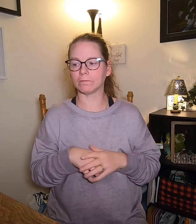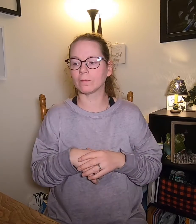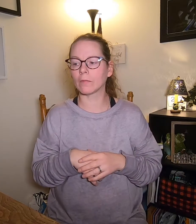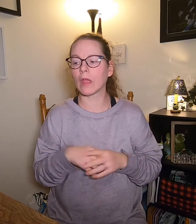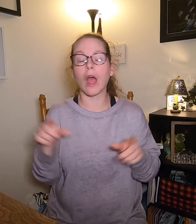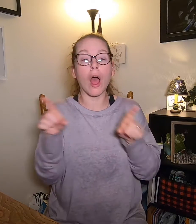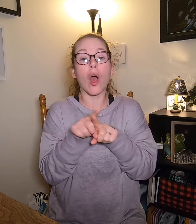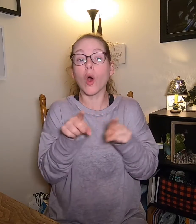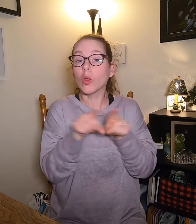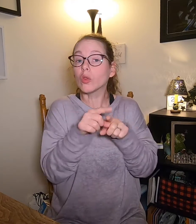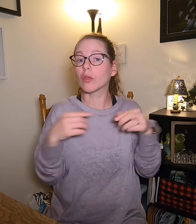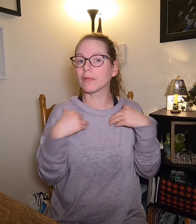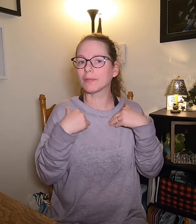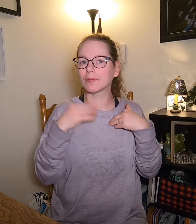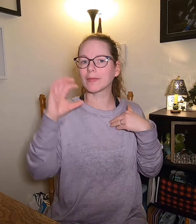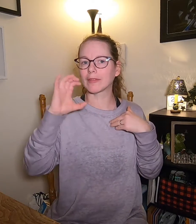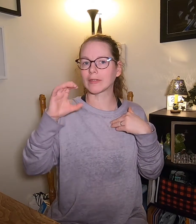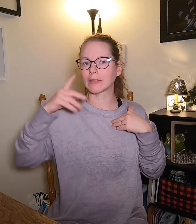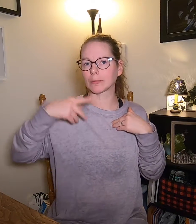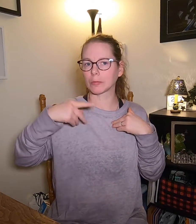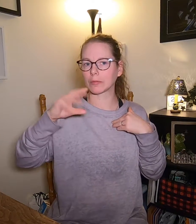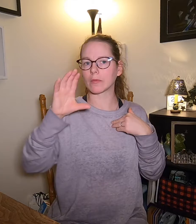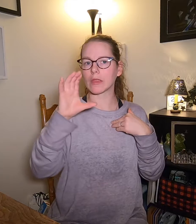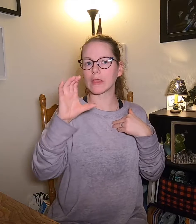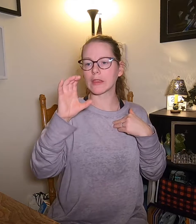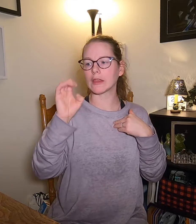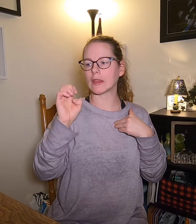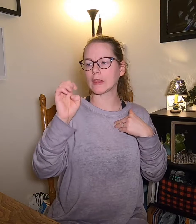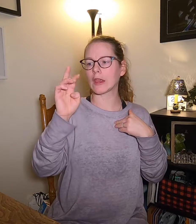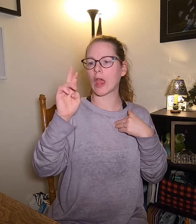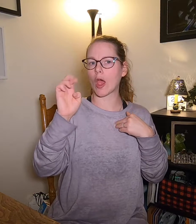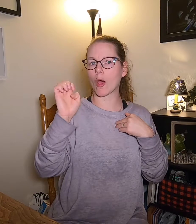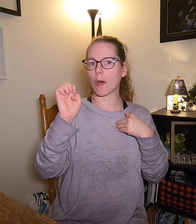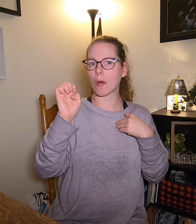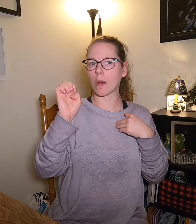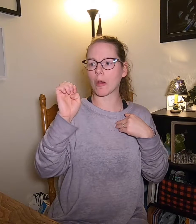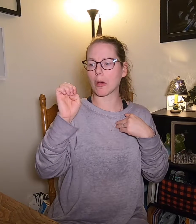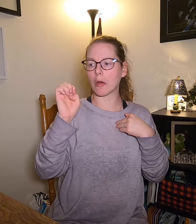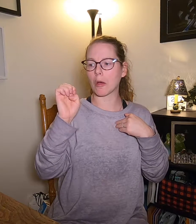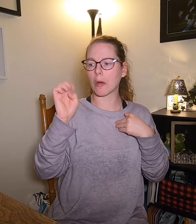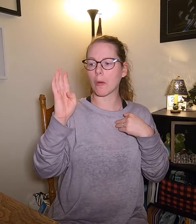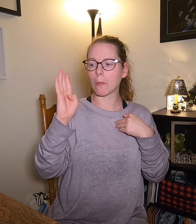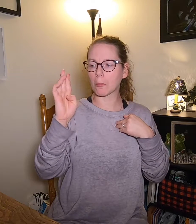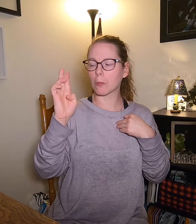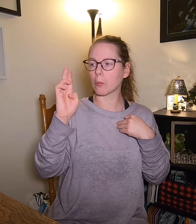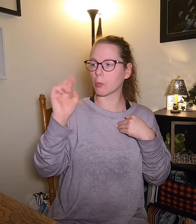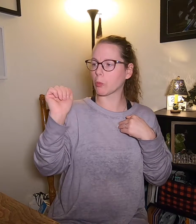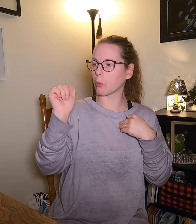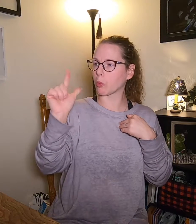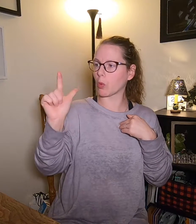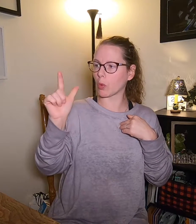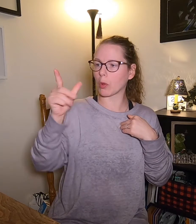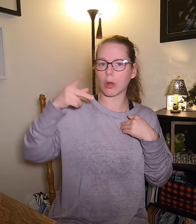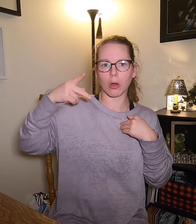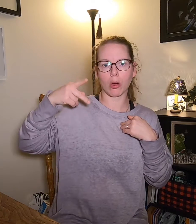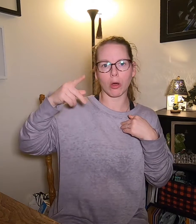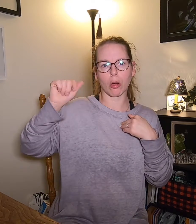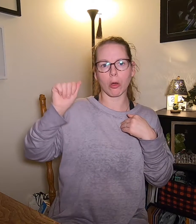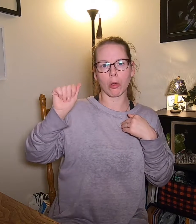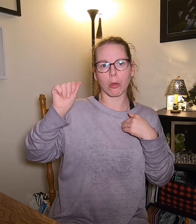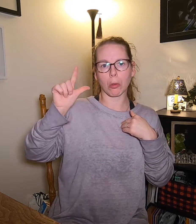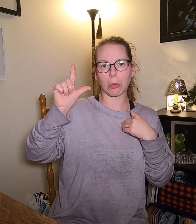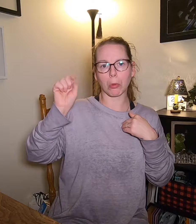I also have CP Cerebral Palsy